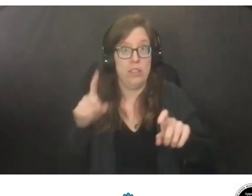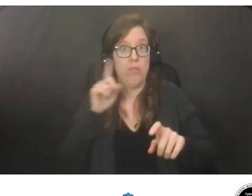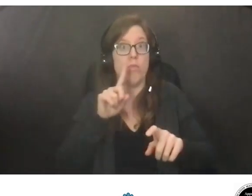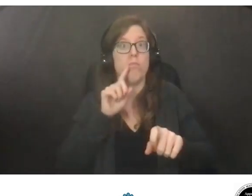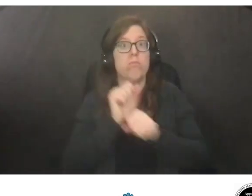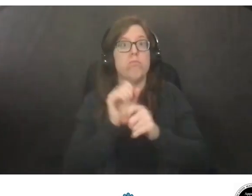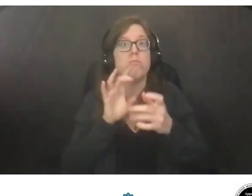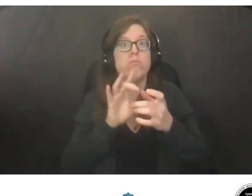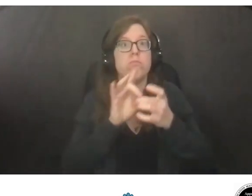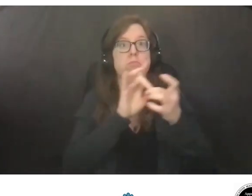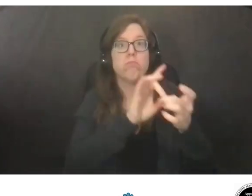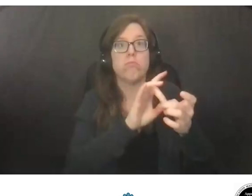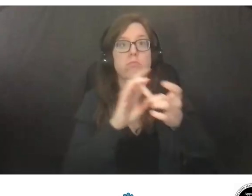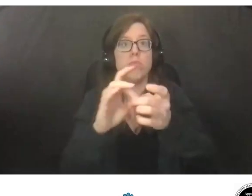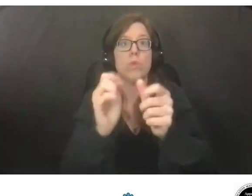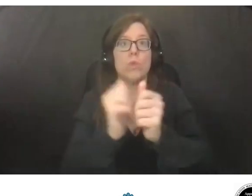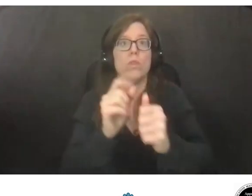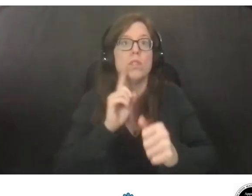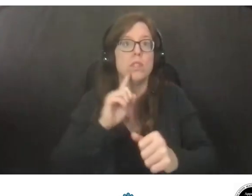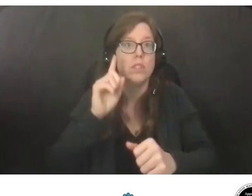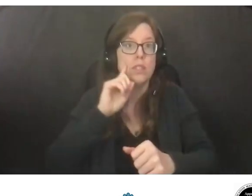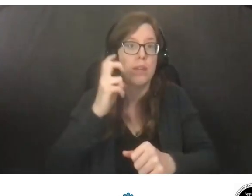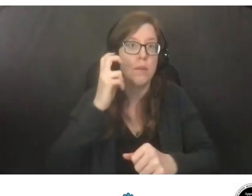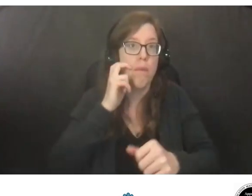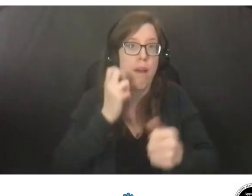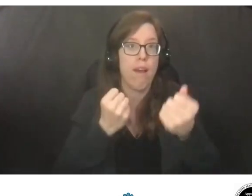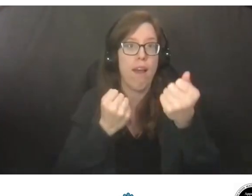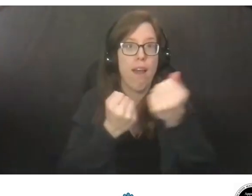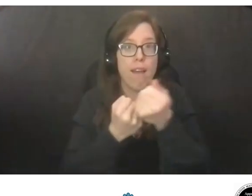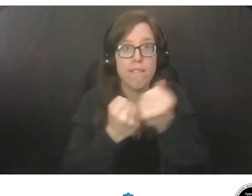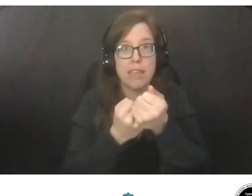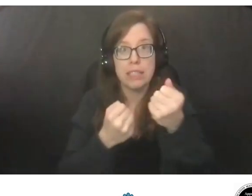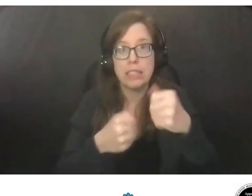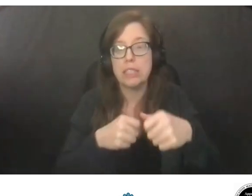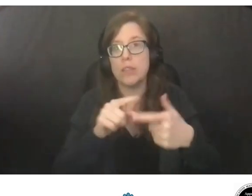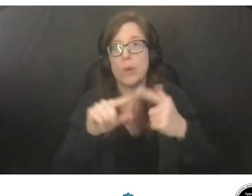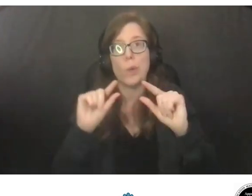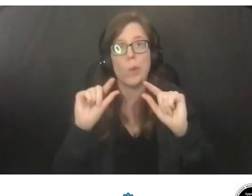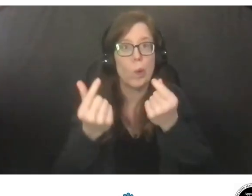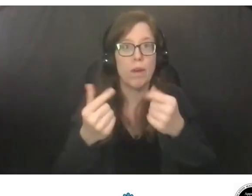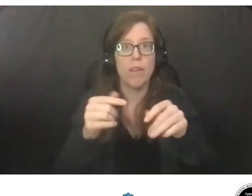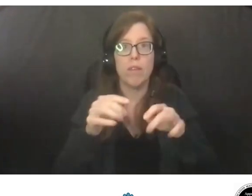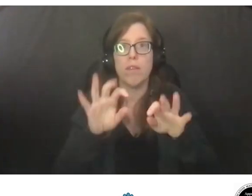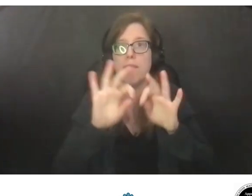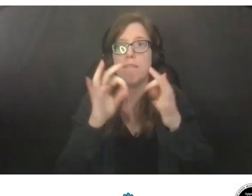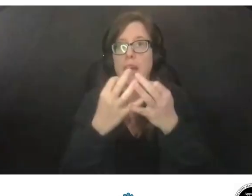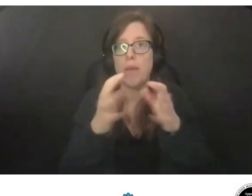connections with deafblind advocacy and groups or family organizations?